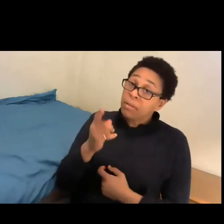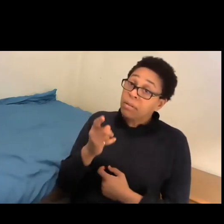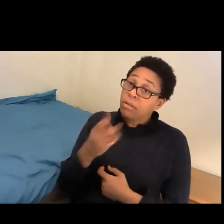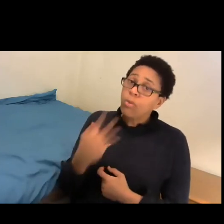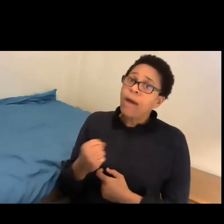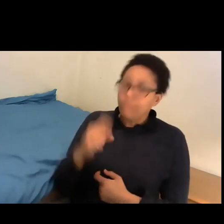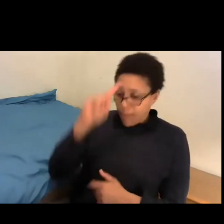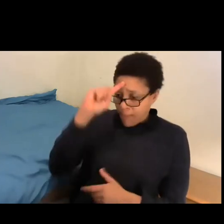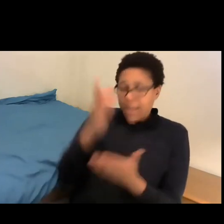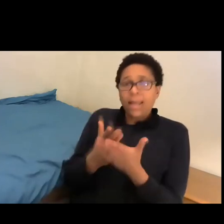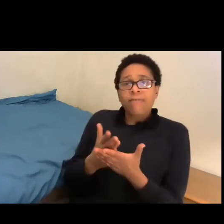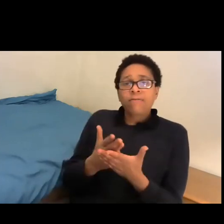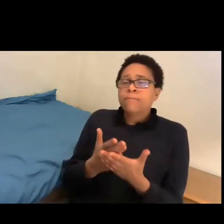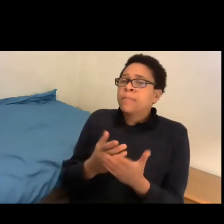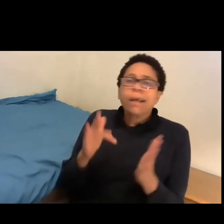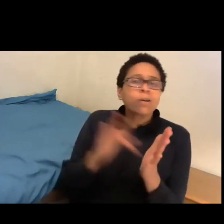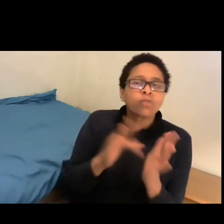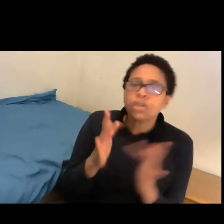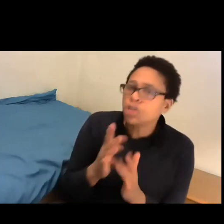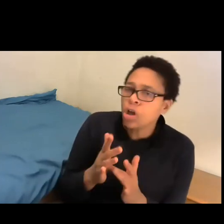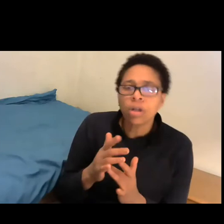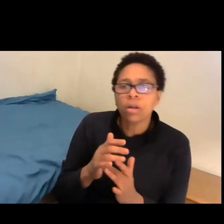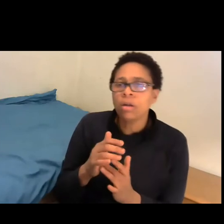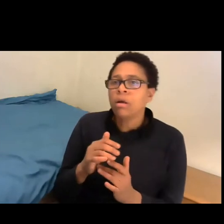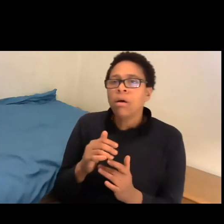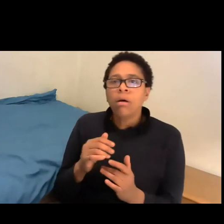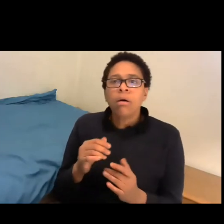Christian, or Muslim, or Jewish, or Buddhist or whatever, when